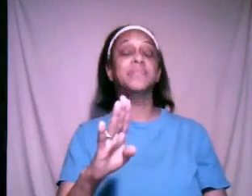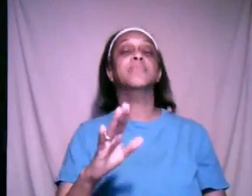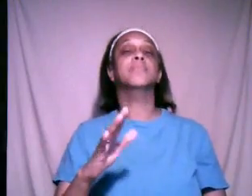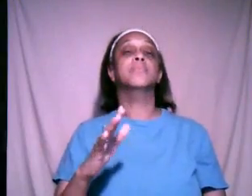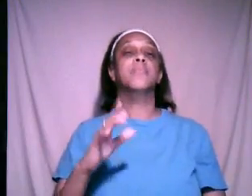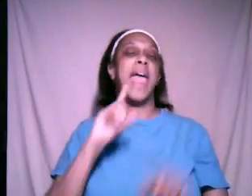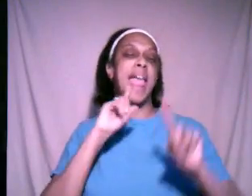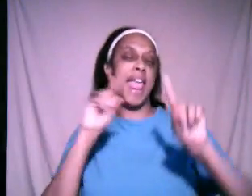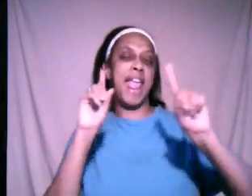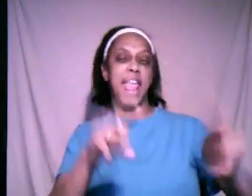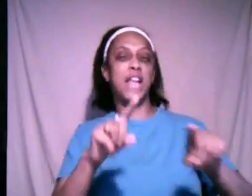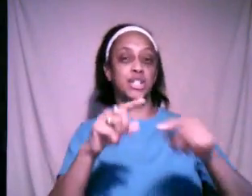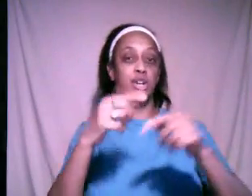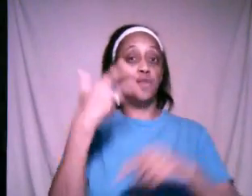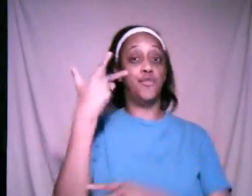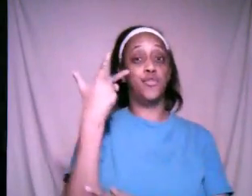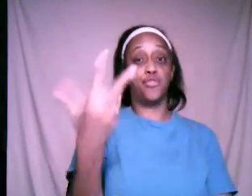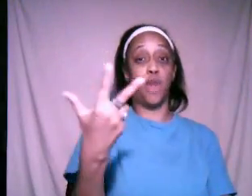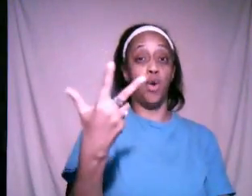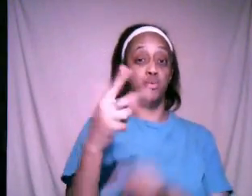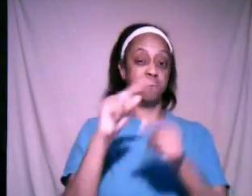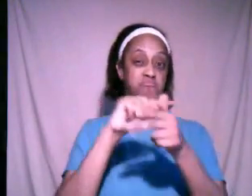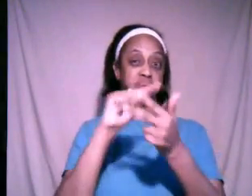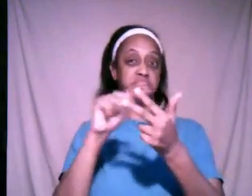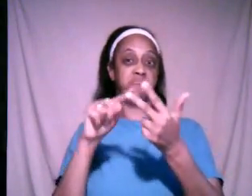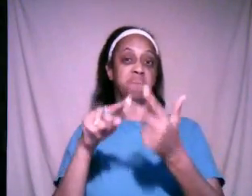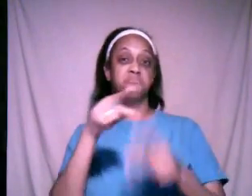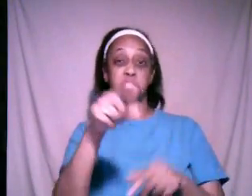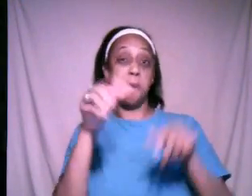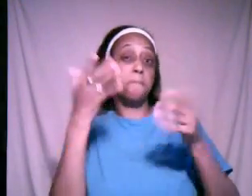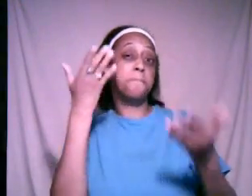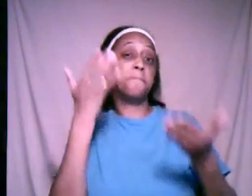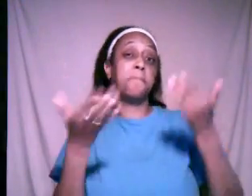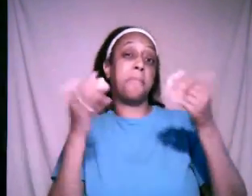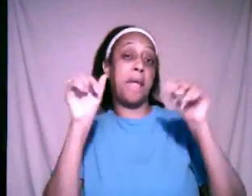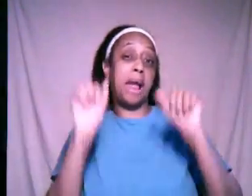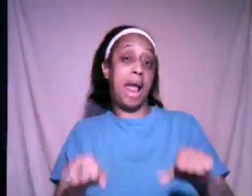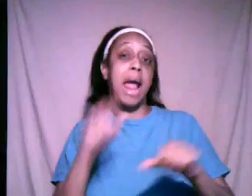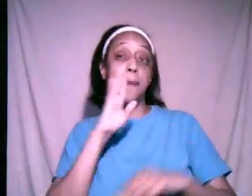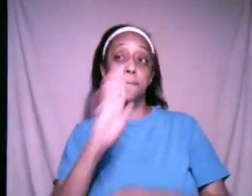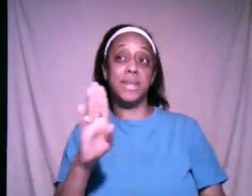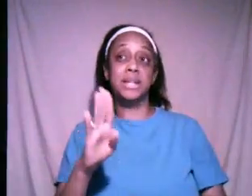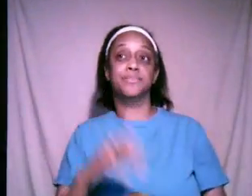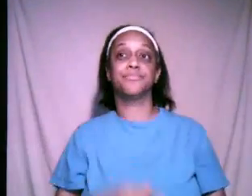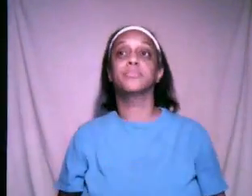answered those types might be.